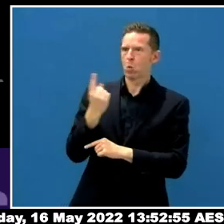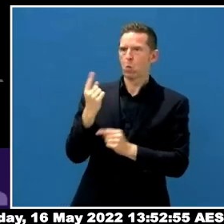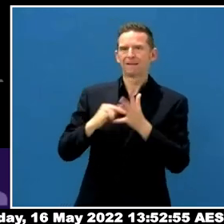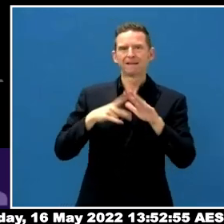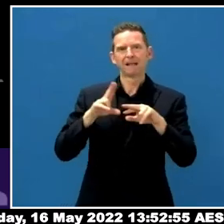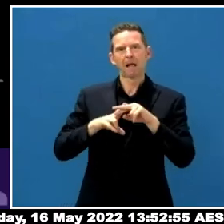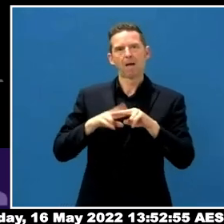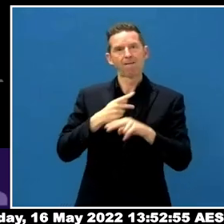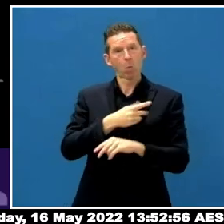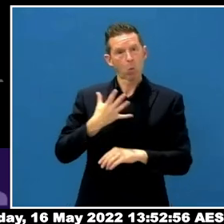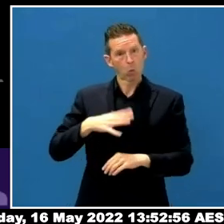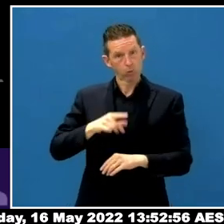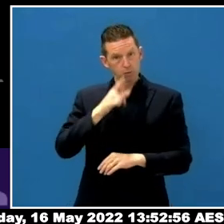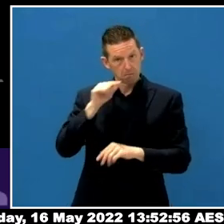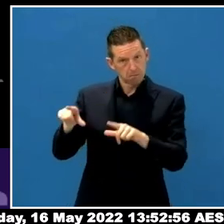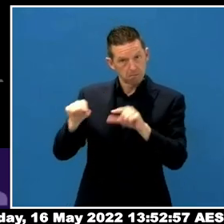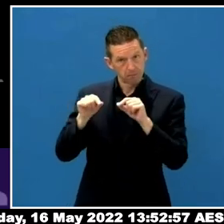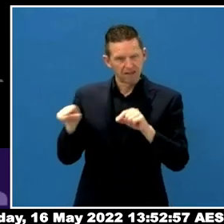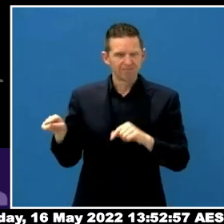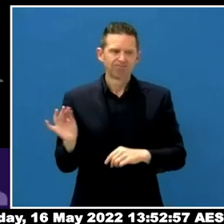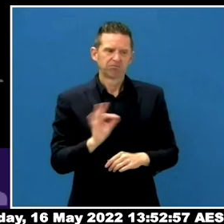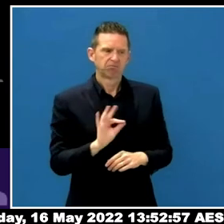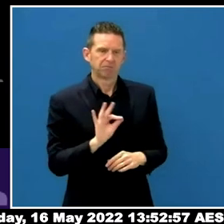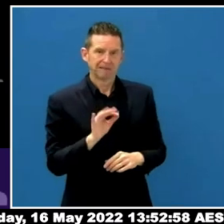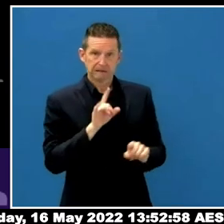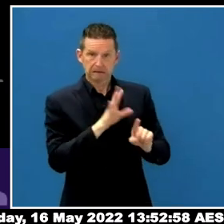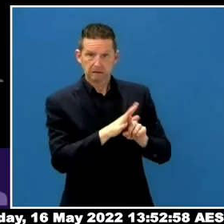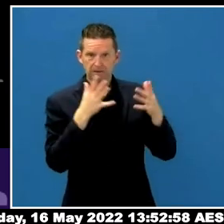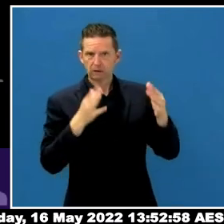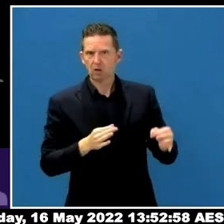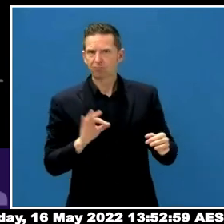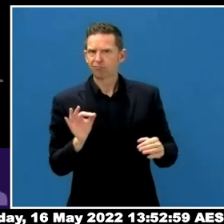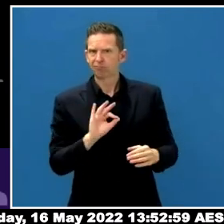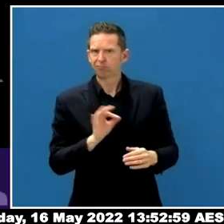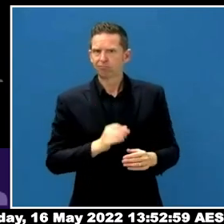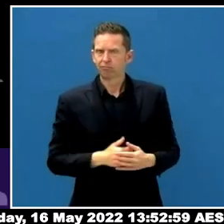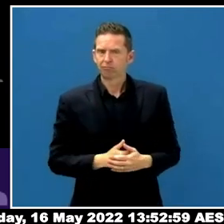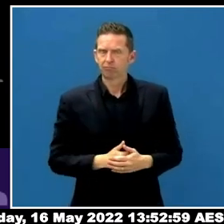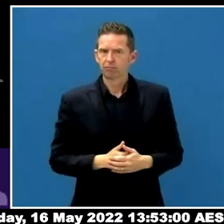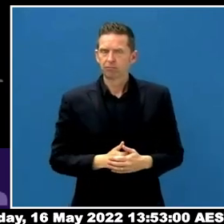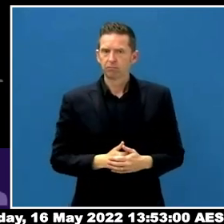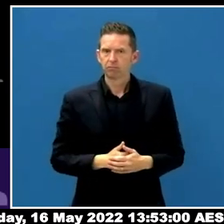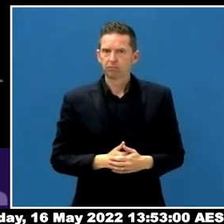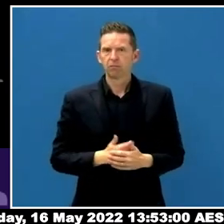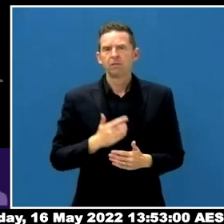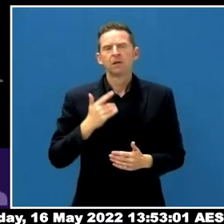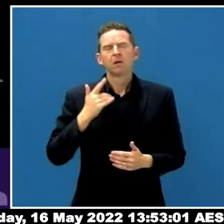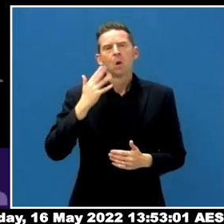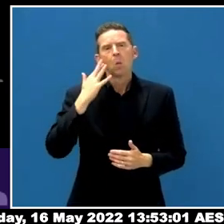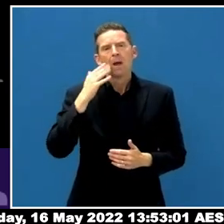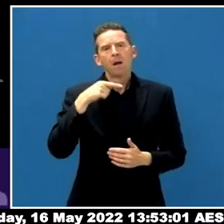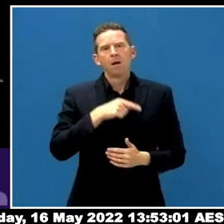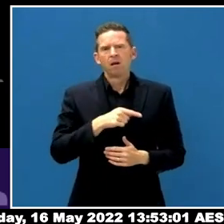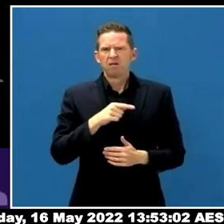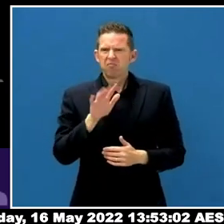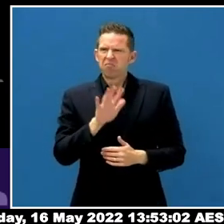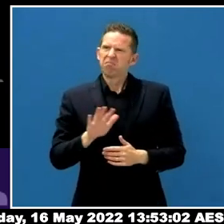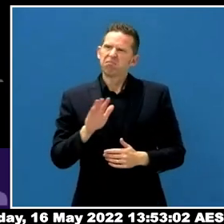Alright. LILLY: I know when he was off on - in 2020 he was off from March